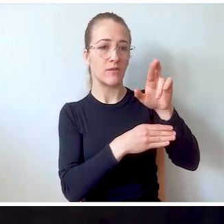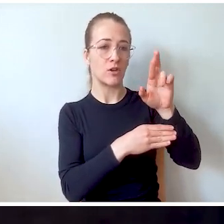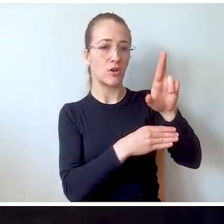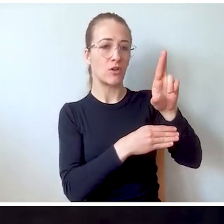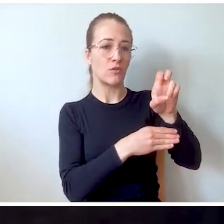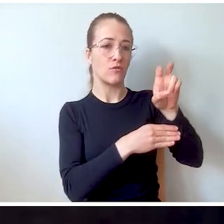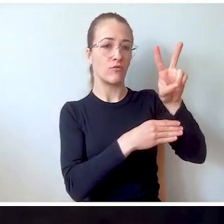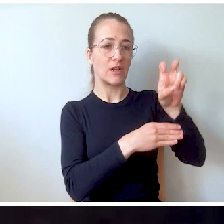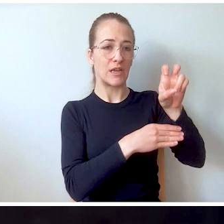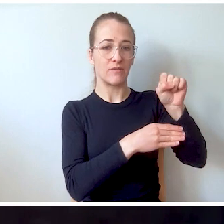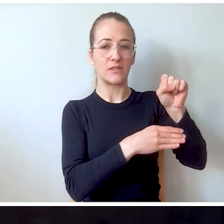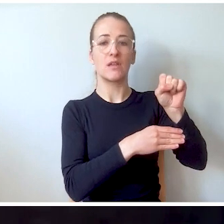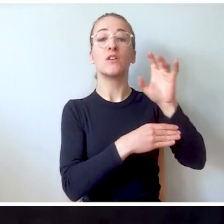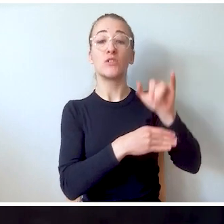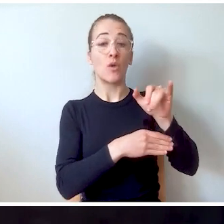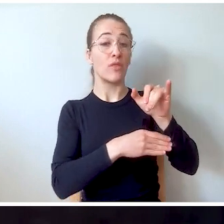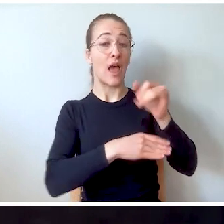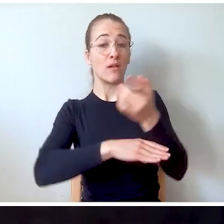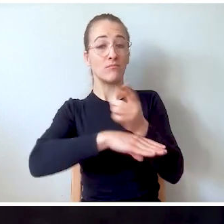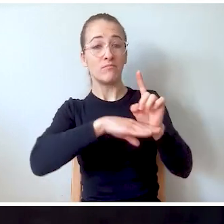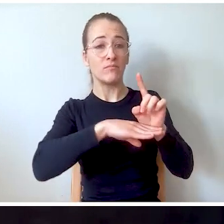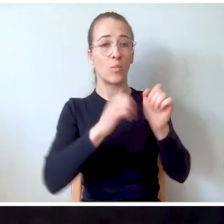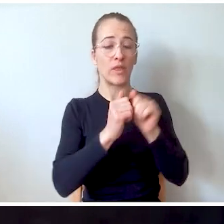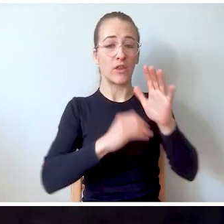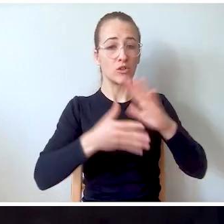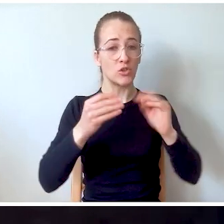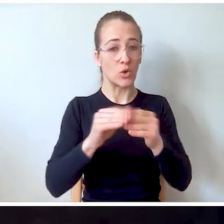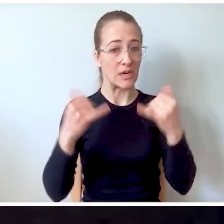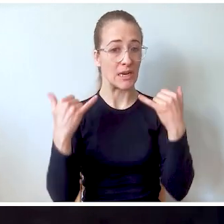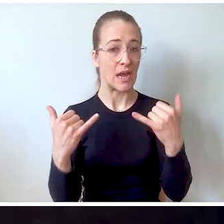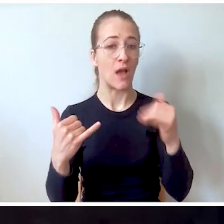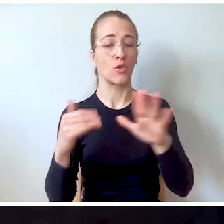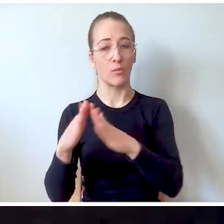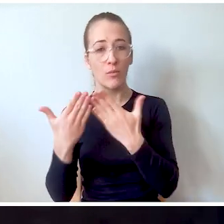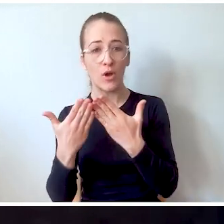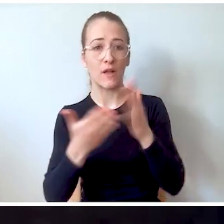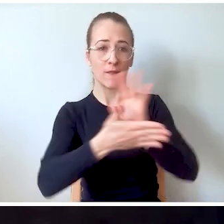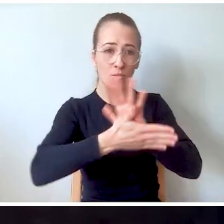the platform that you are on with your story, your book and this movie.